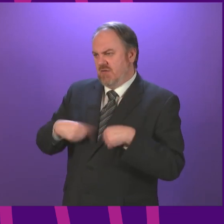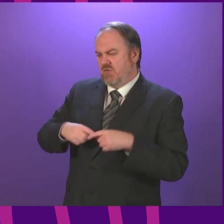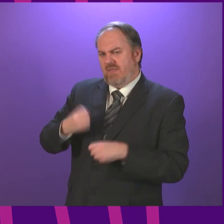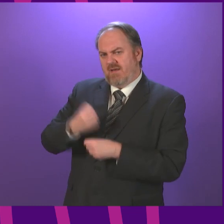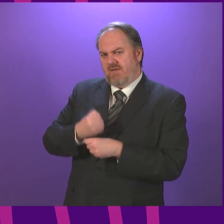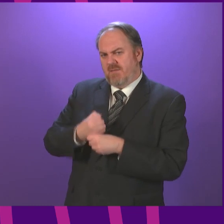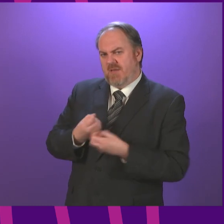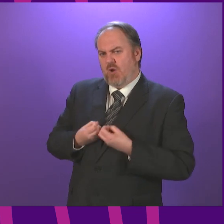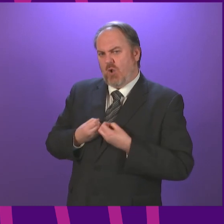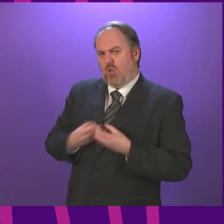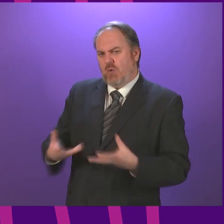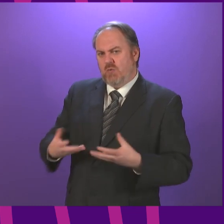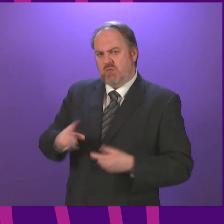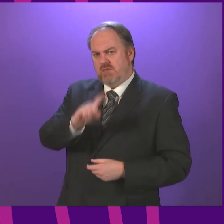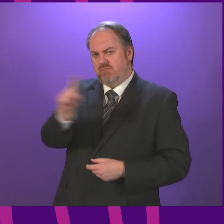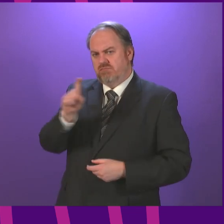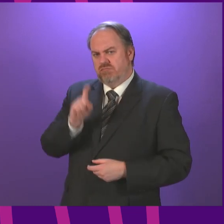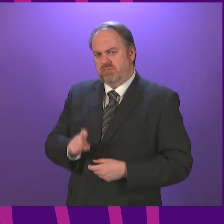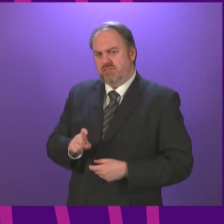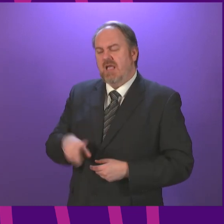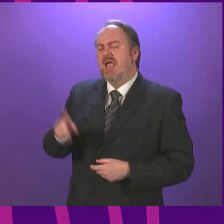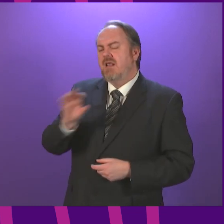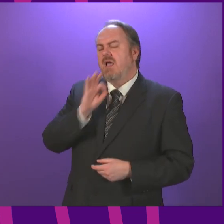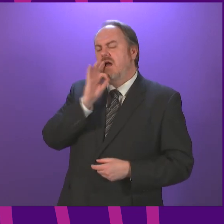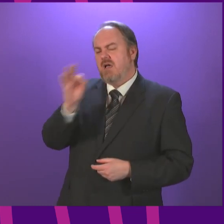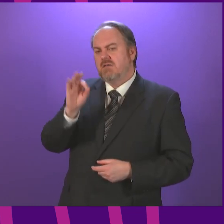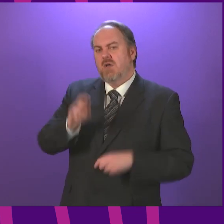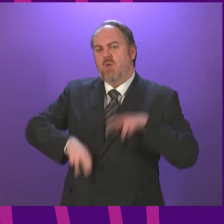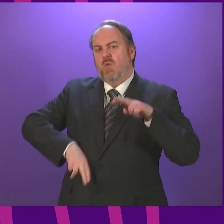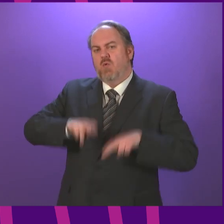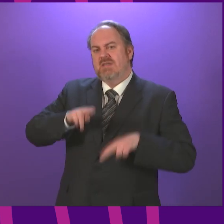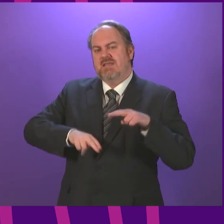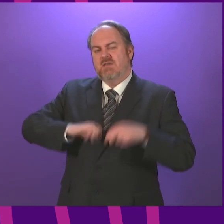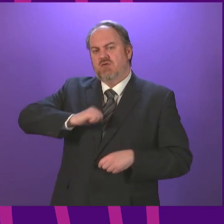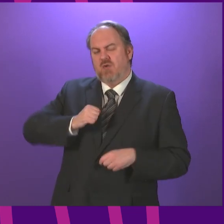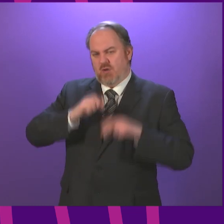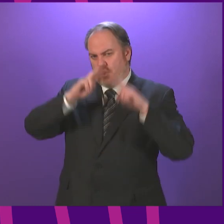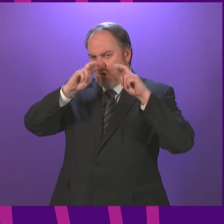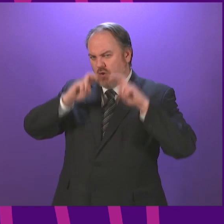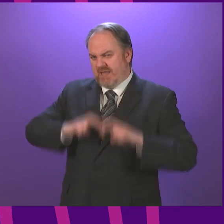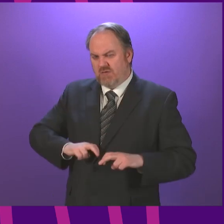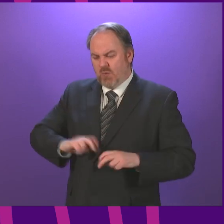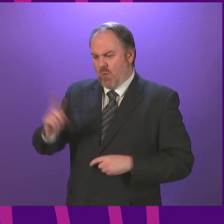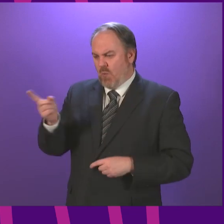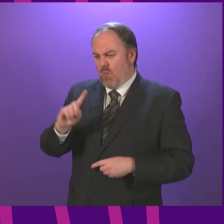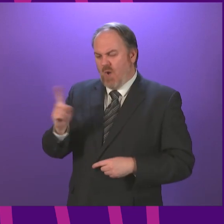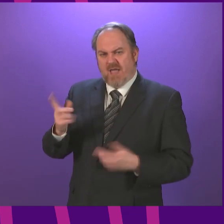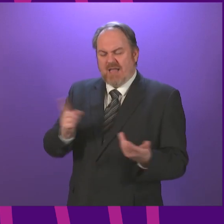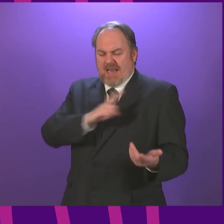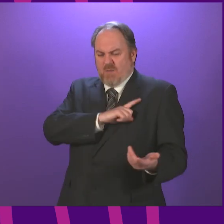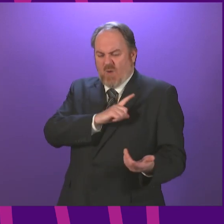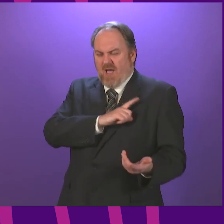is? Will she request that Audit Scotland urgently reviews the deals and how they were put together,